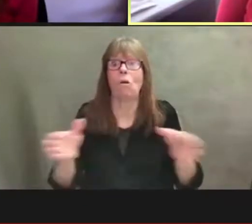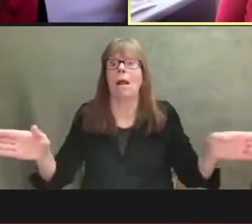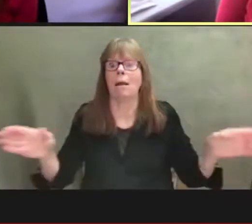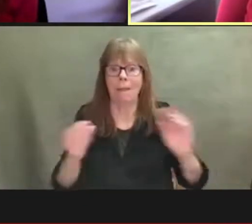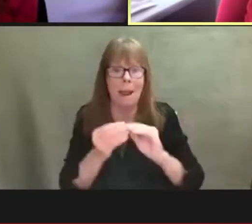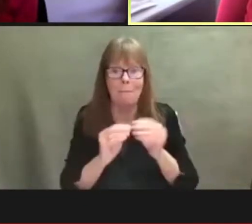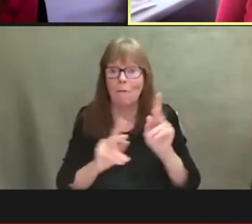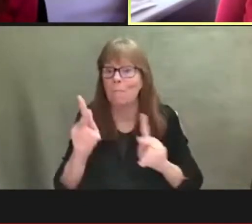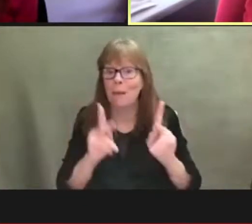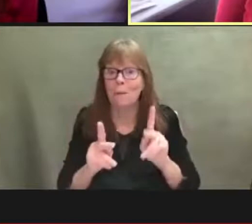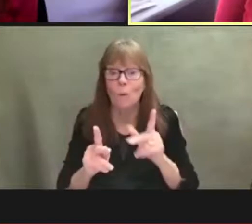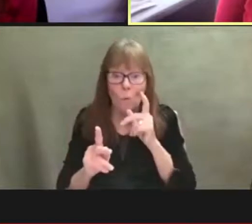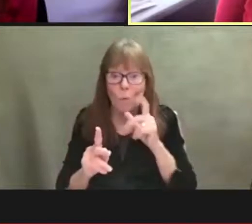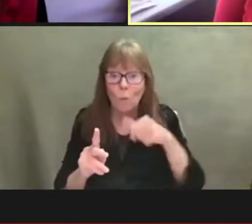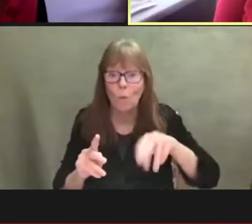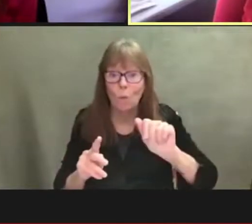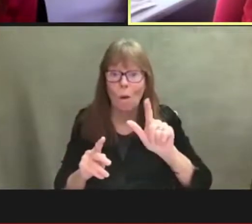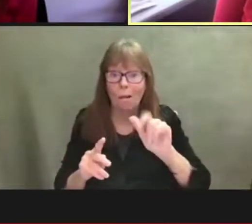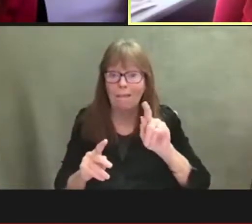qualified.